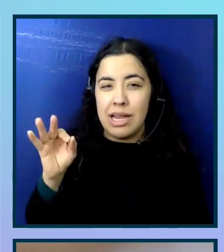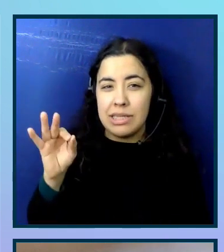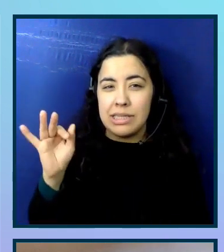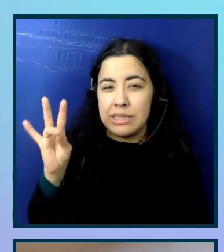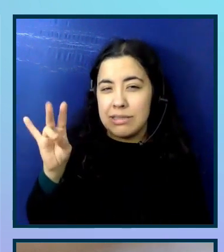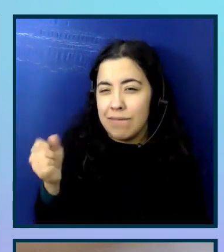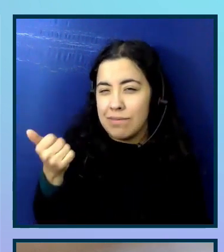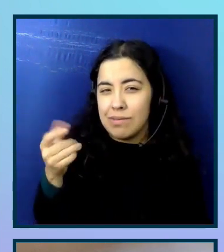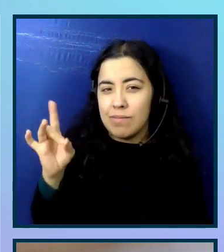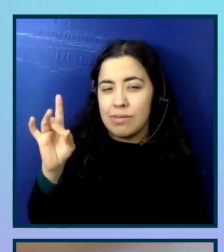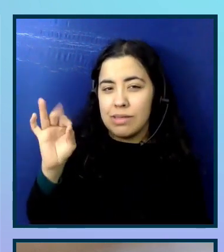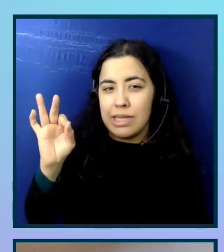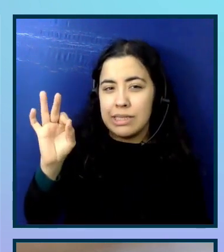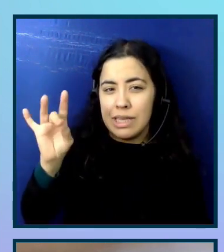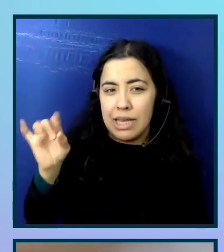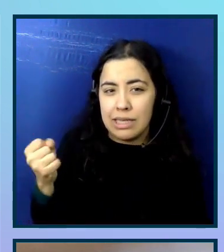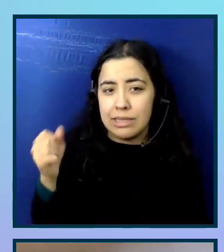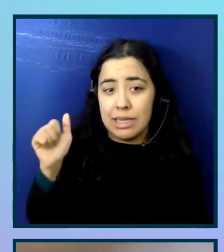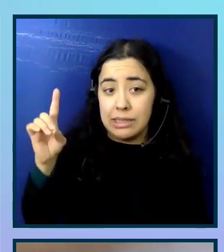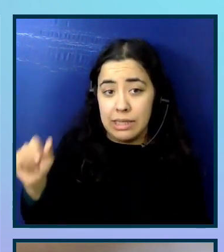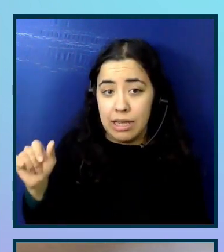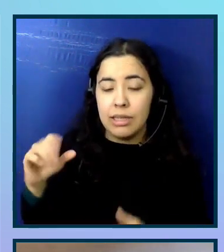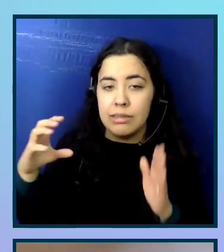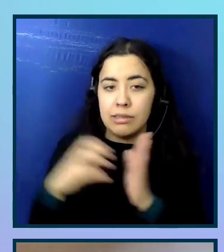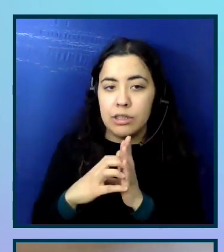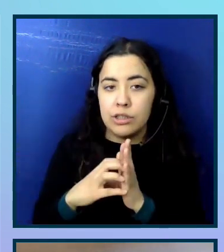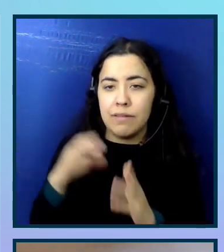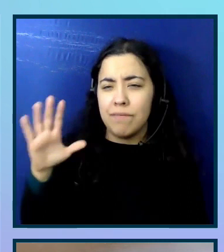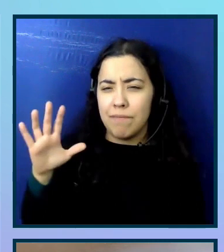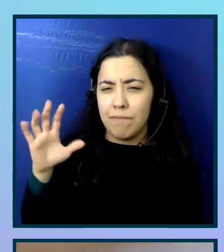They study the Section 504 sit-in that took place in 1977.